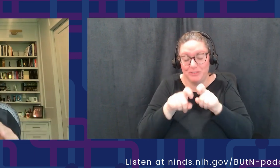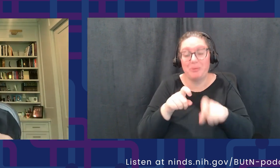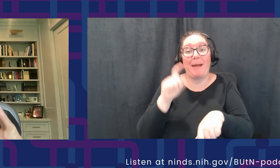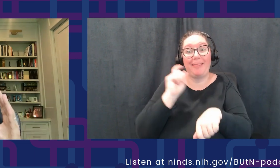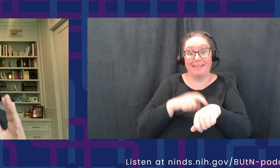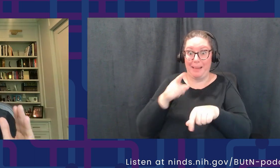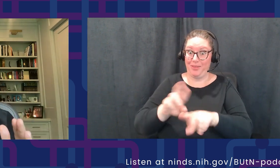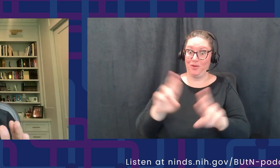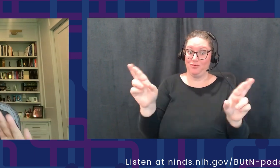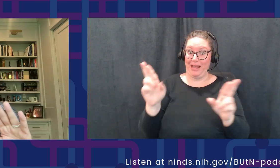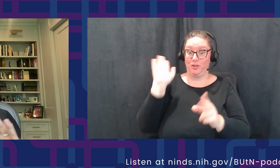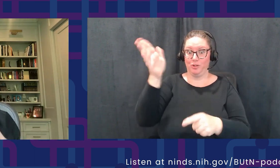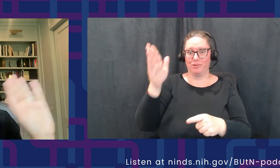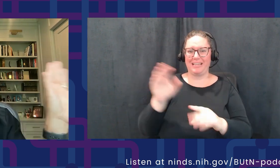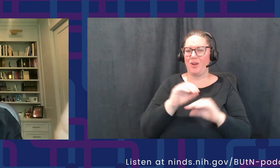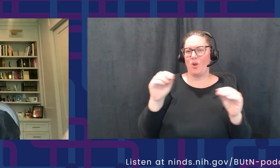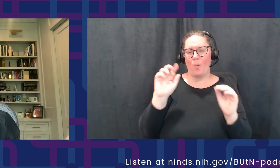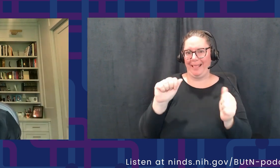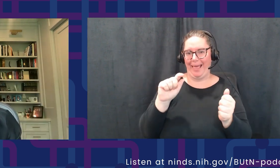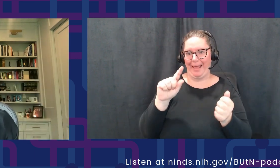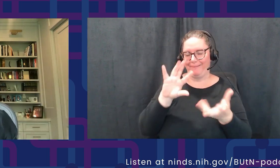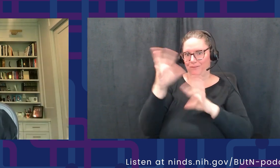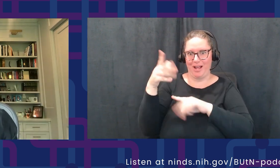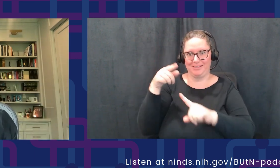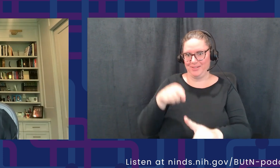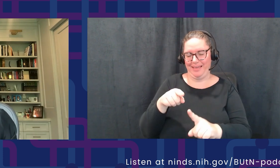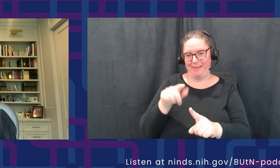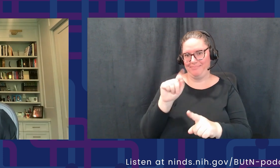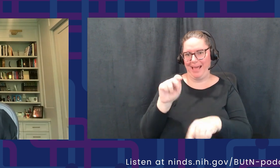By the time they're ready, nobody can frazzle them at a national meeting.